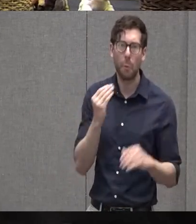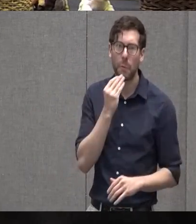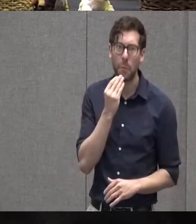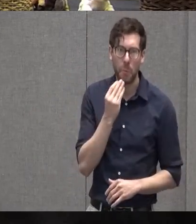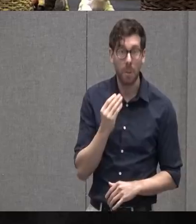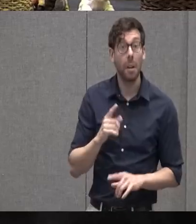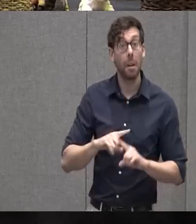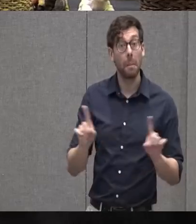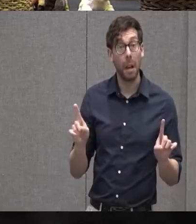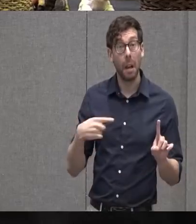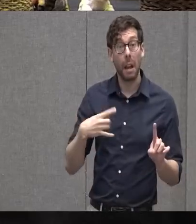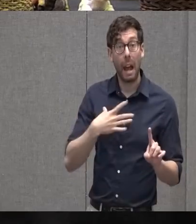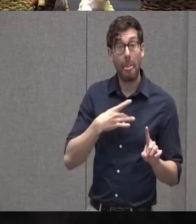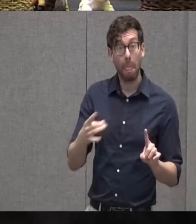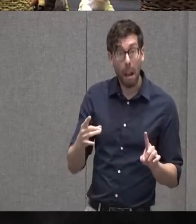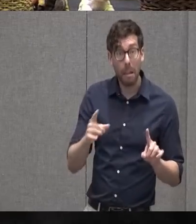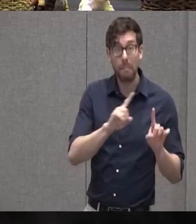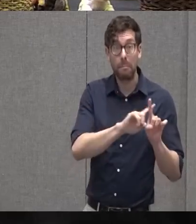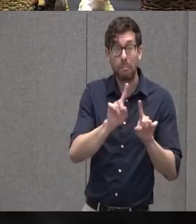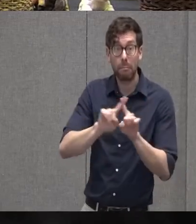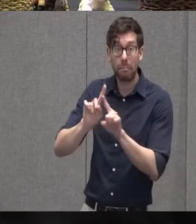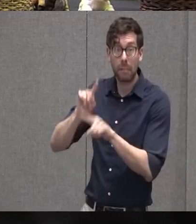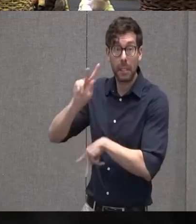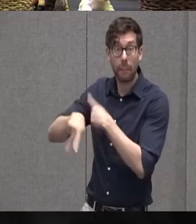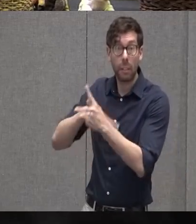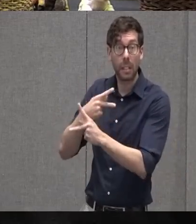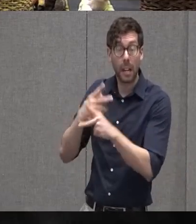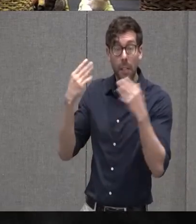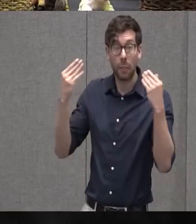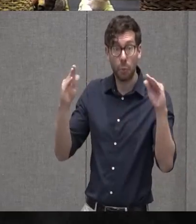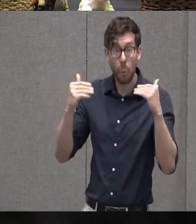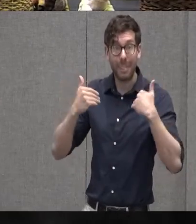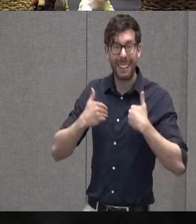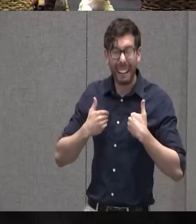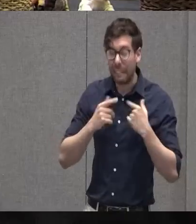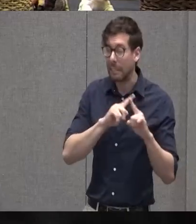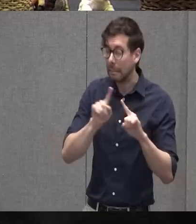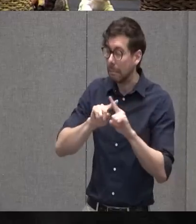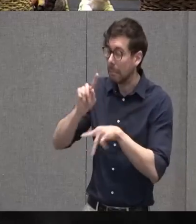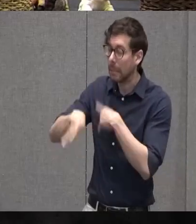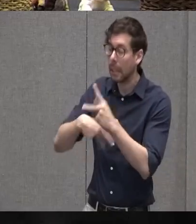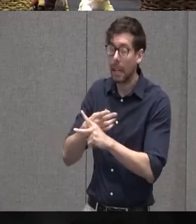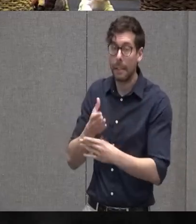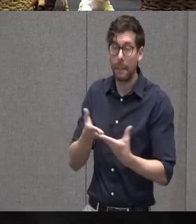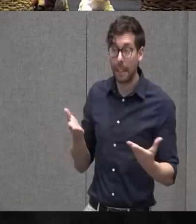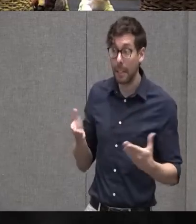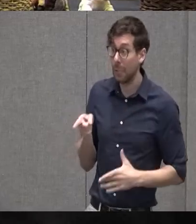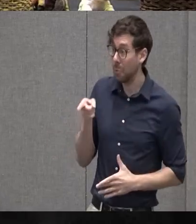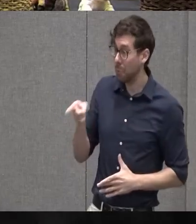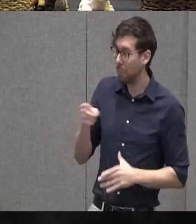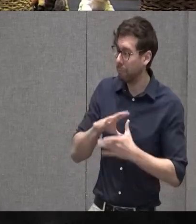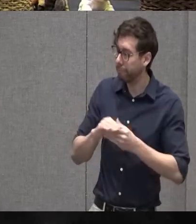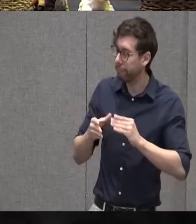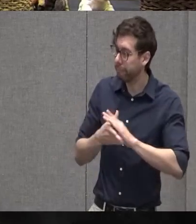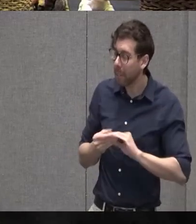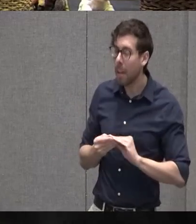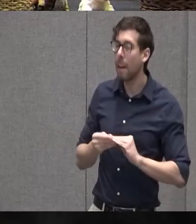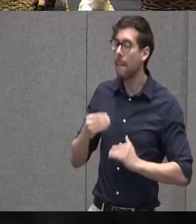sometimes have different items. So you're talking about a food store. This is kind of well, nothing that you could eat, right?